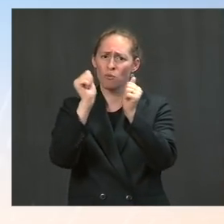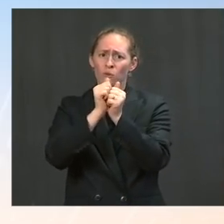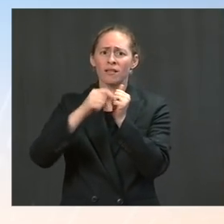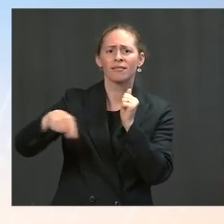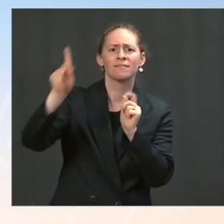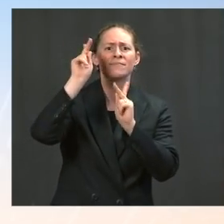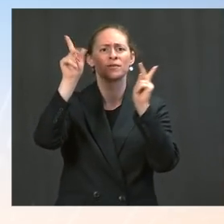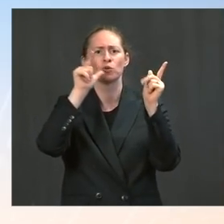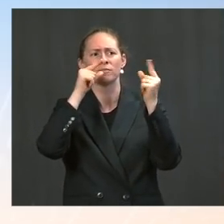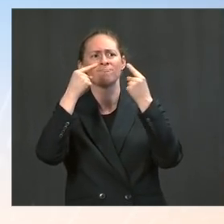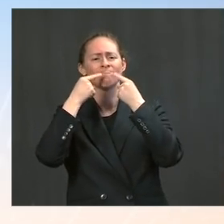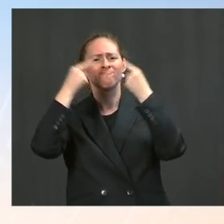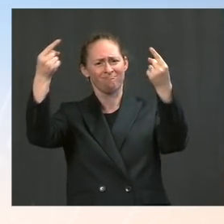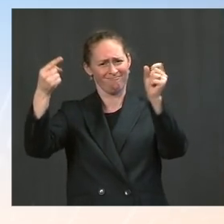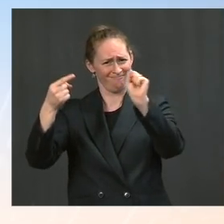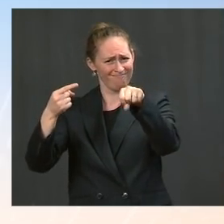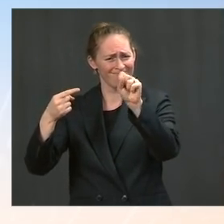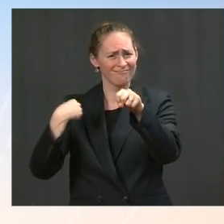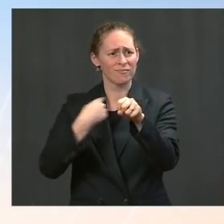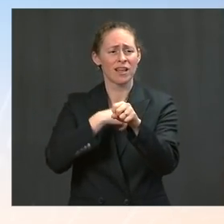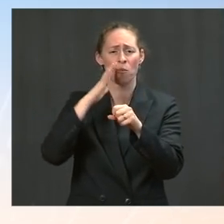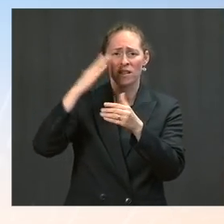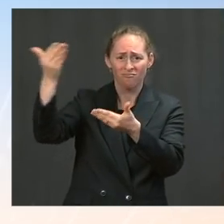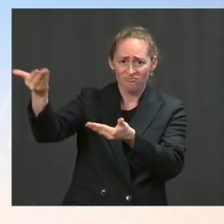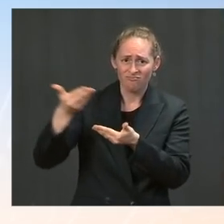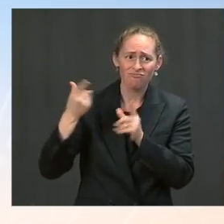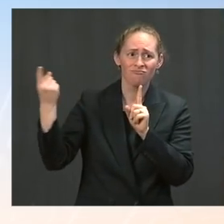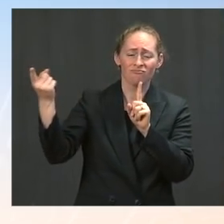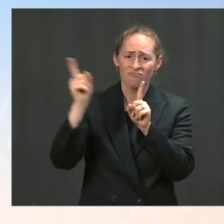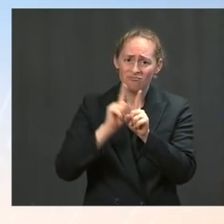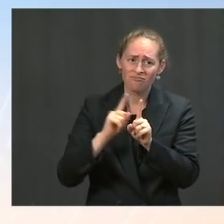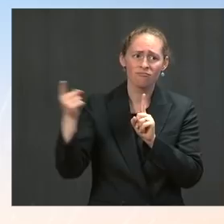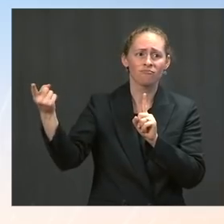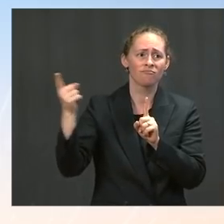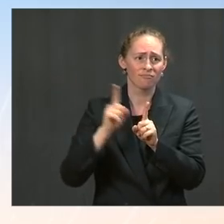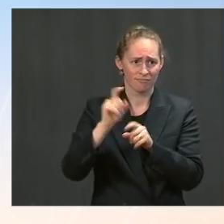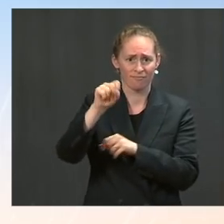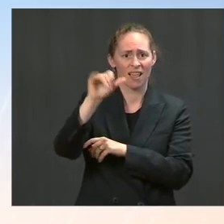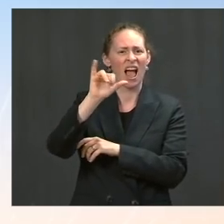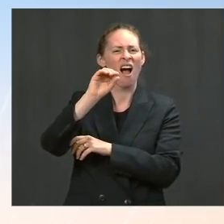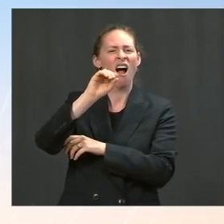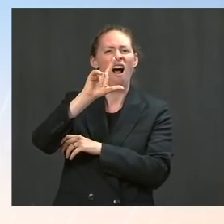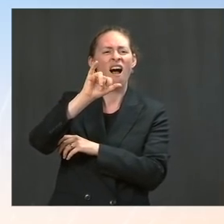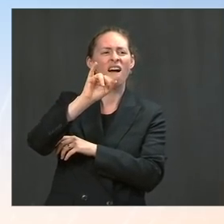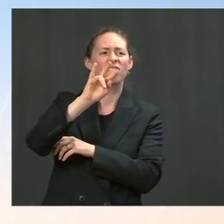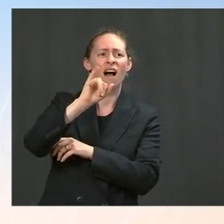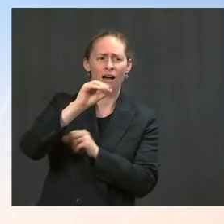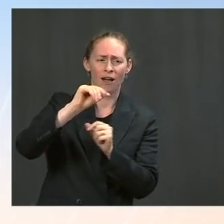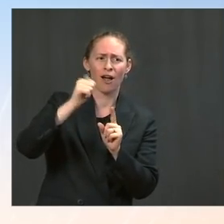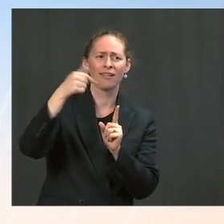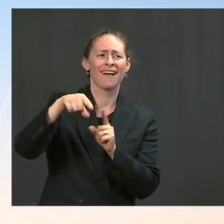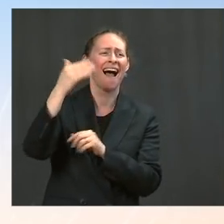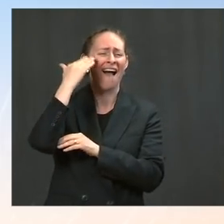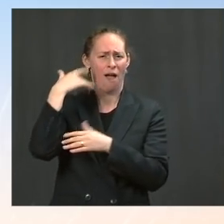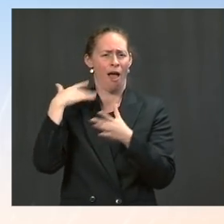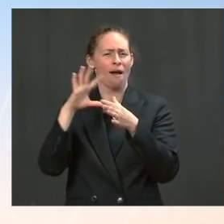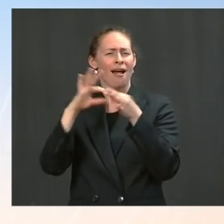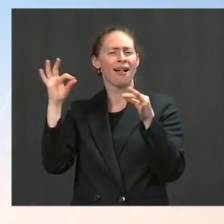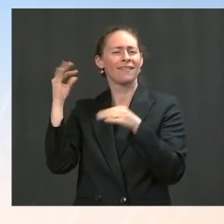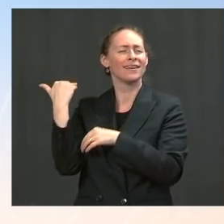we will also work with individuals like Olivia Rodrigo. I know I said this the other day, but obviously she's a very well-known pop star.